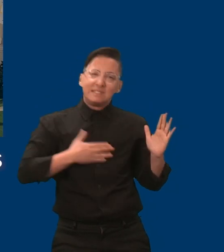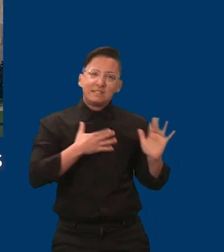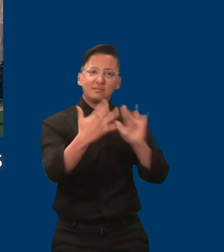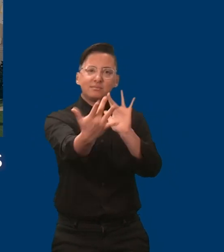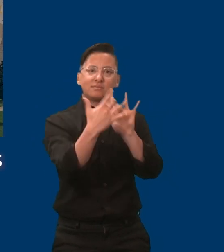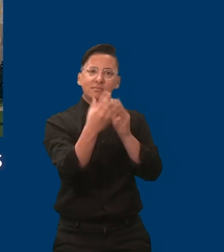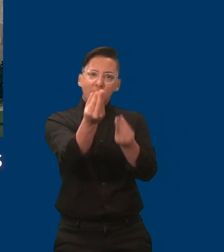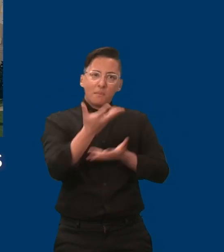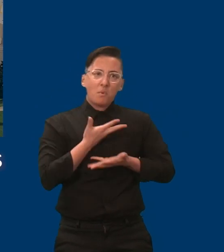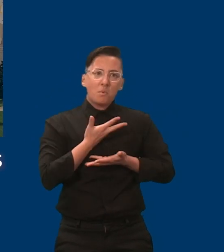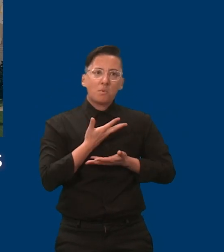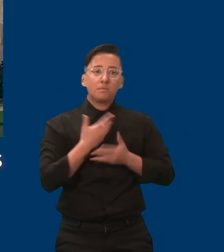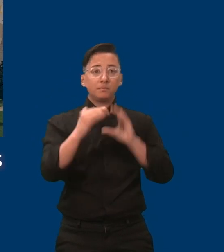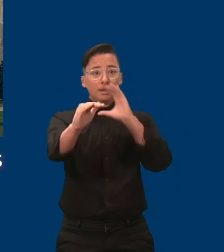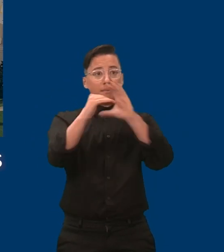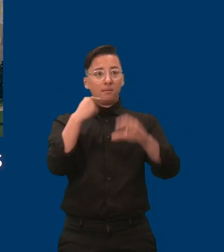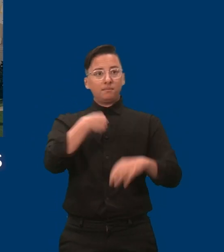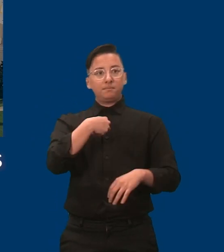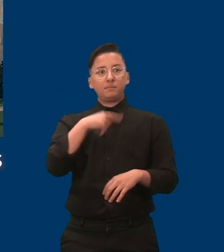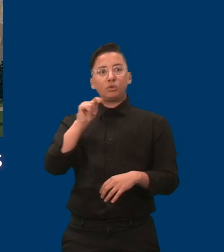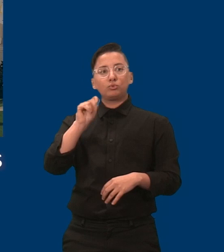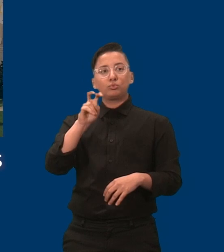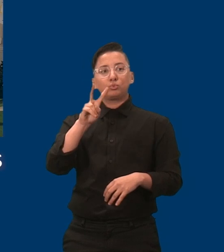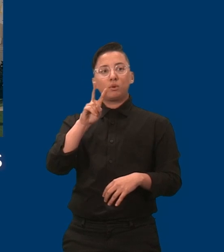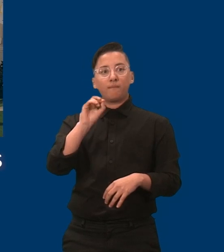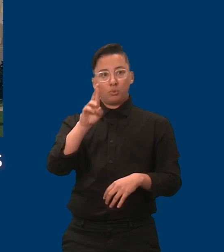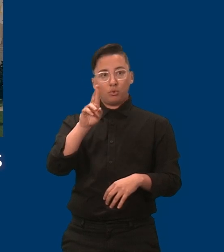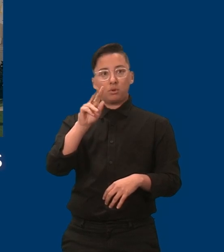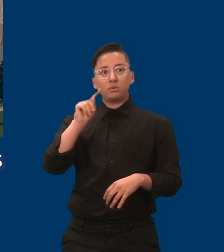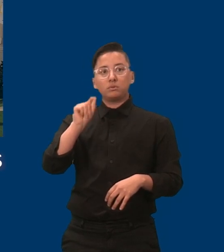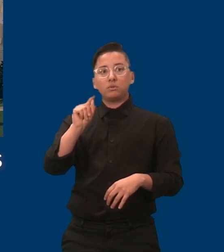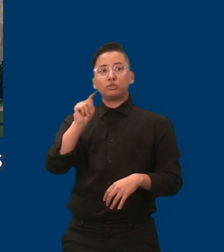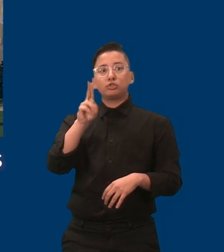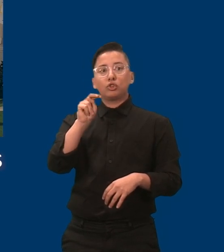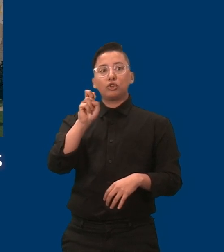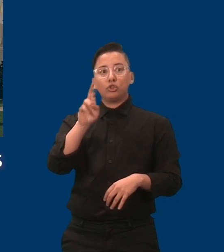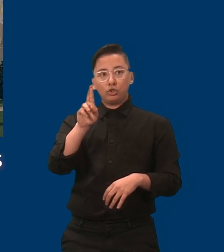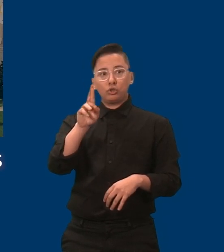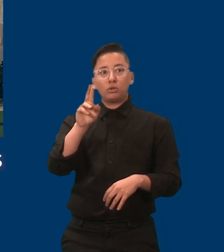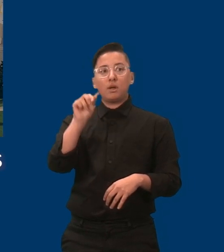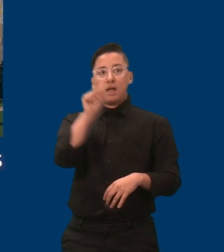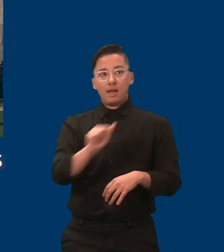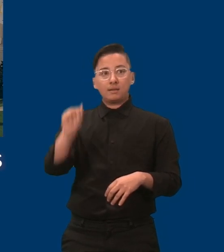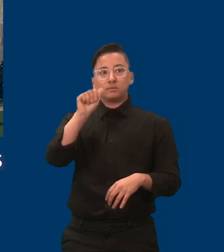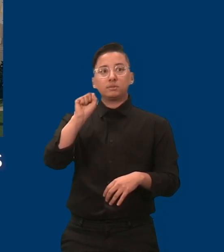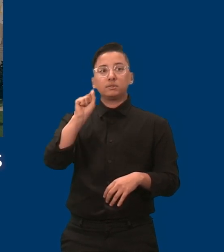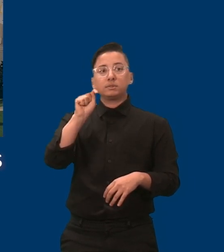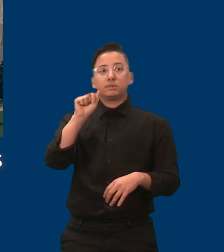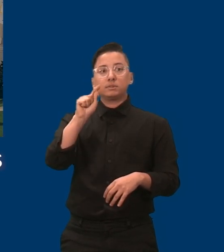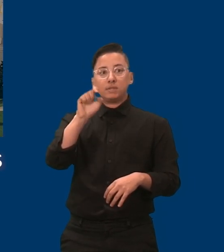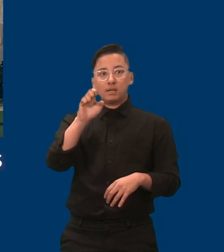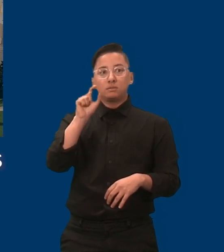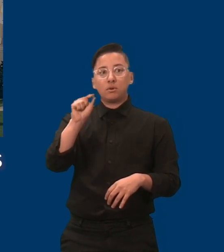at trevor.turner@state.mn.us, or via phone at 651-350-8642.